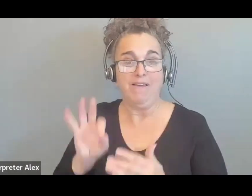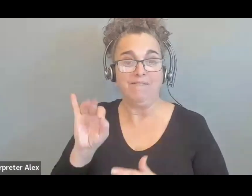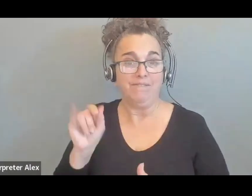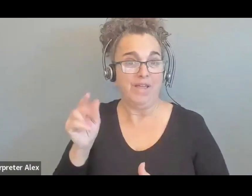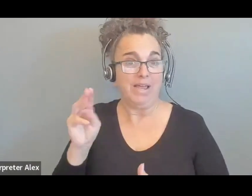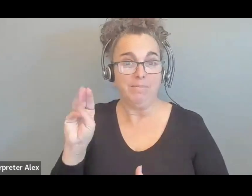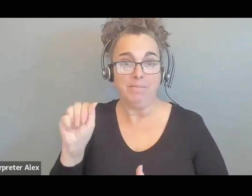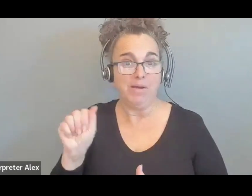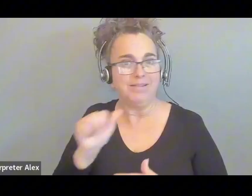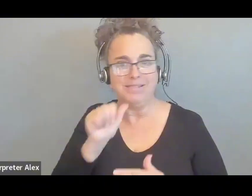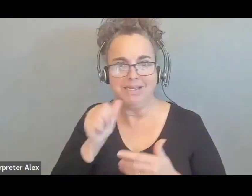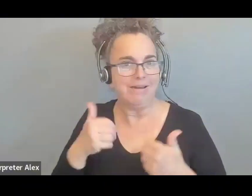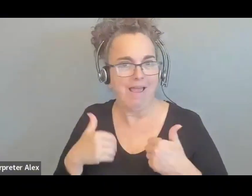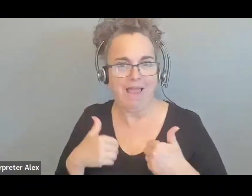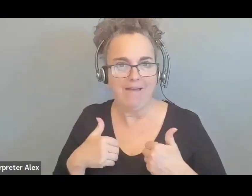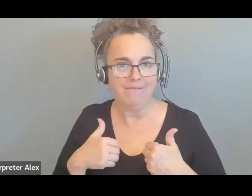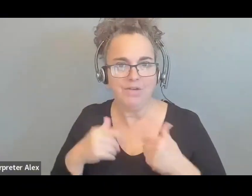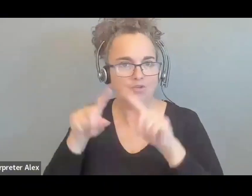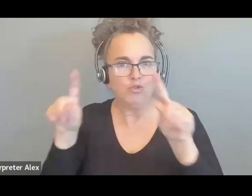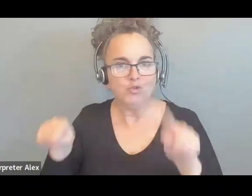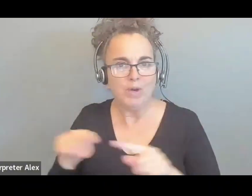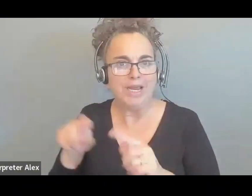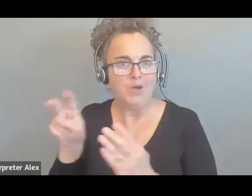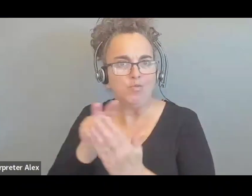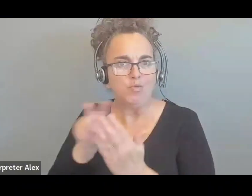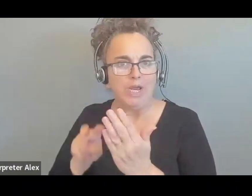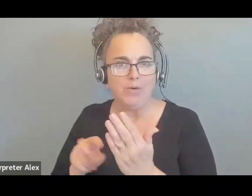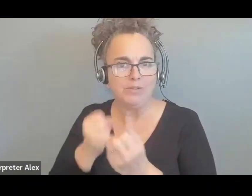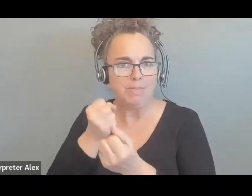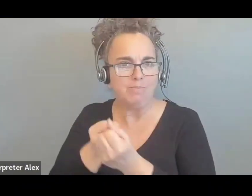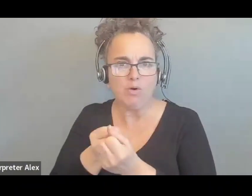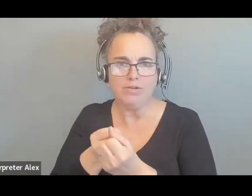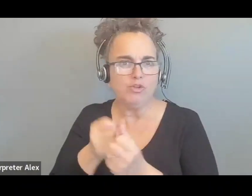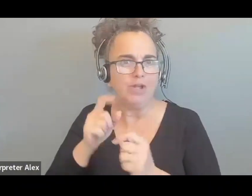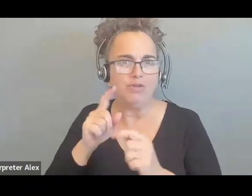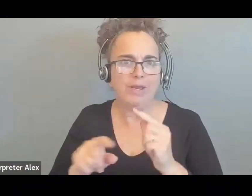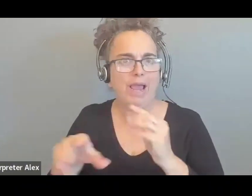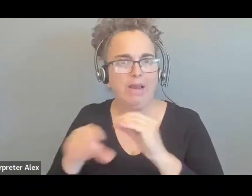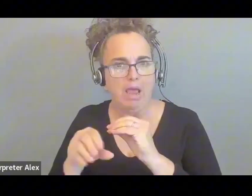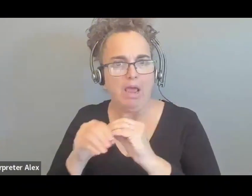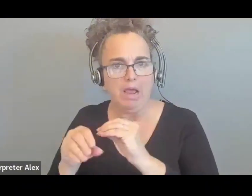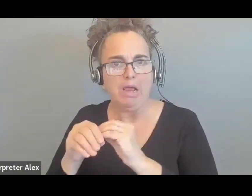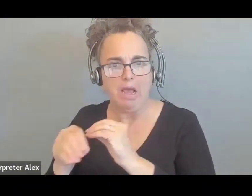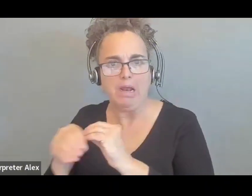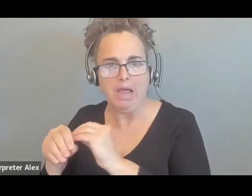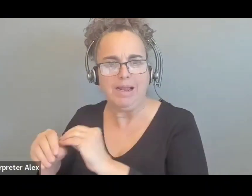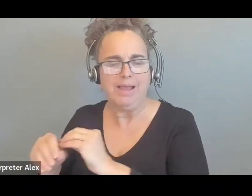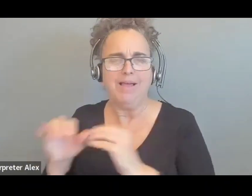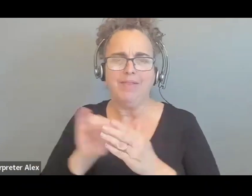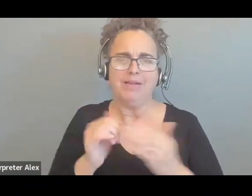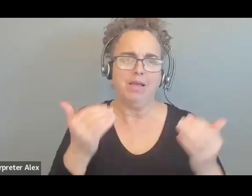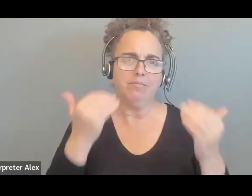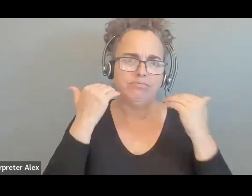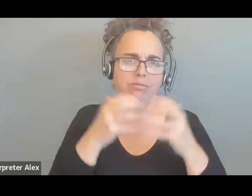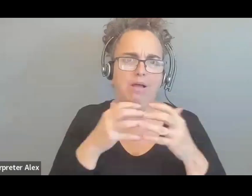reader support and you can't keep launching new builds to the app store, that just takes time for review.